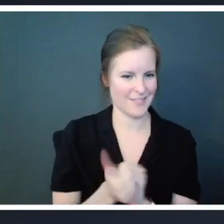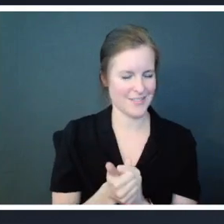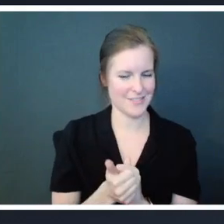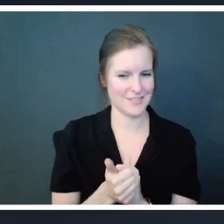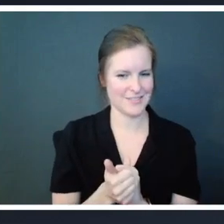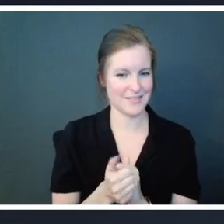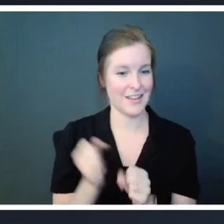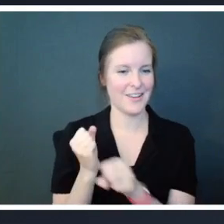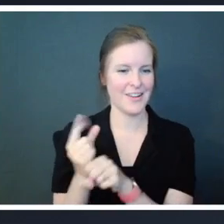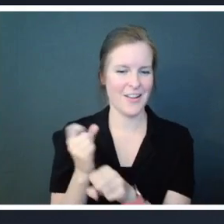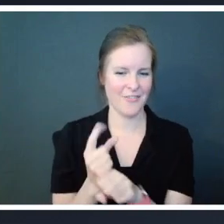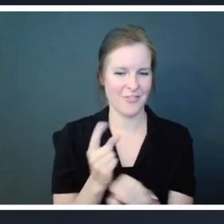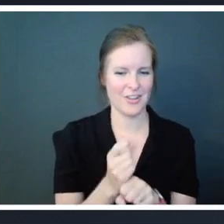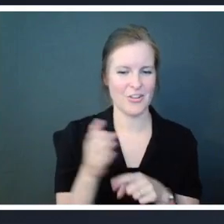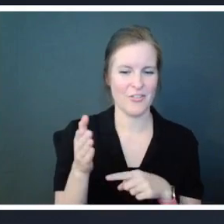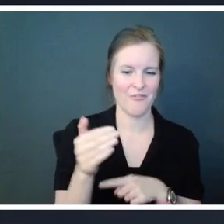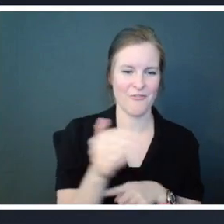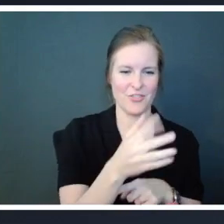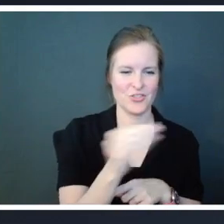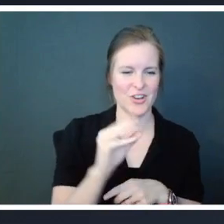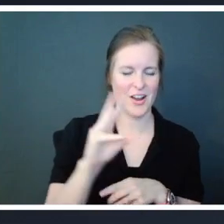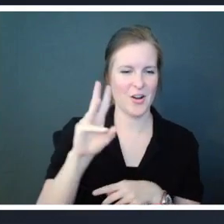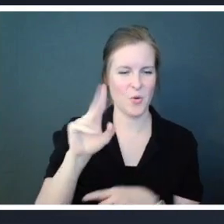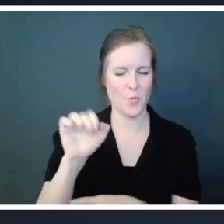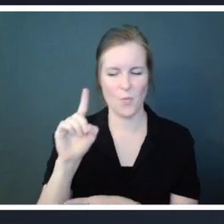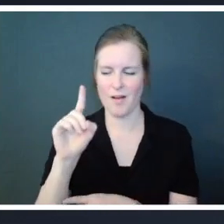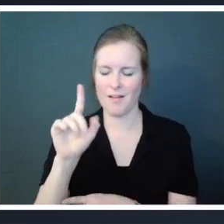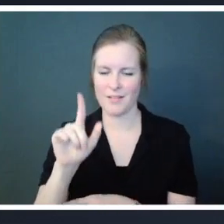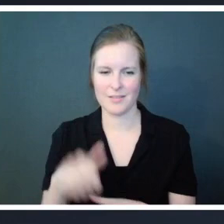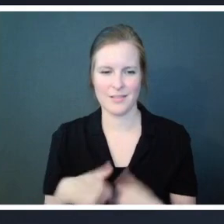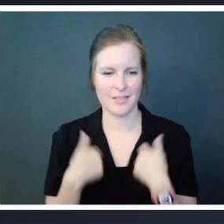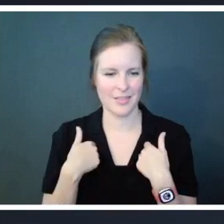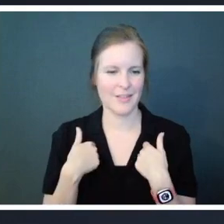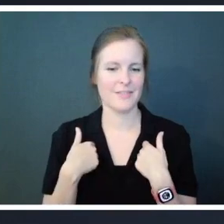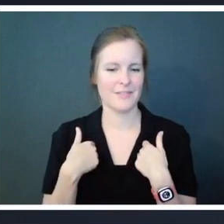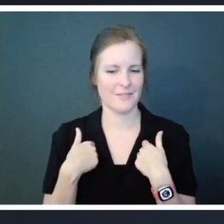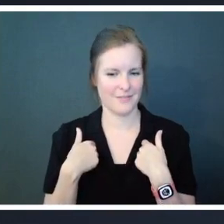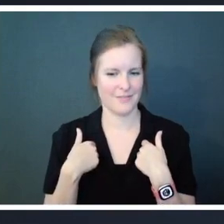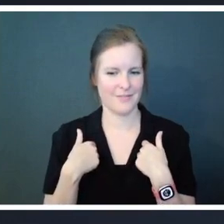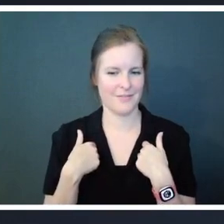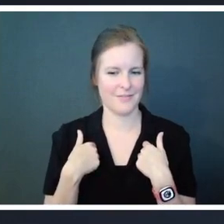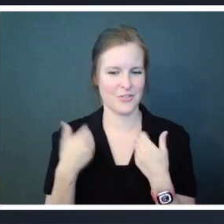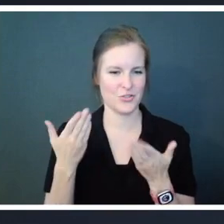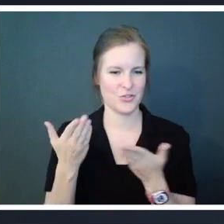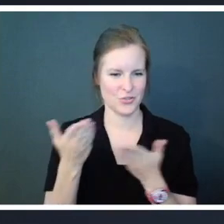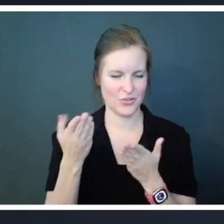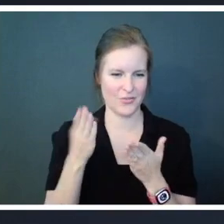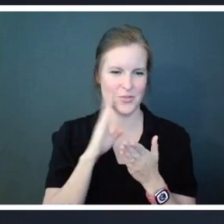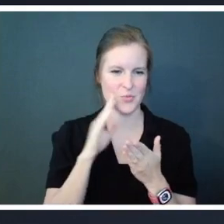Service holds an art contest, and any artists 18 years or older may enter. And the winning artist